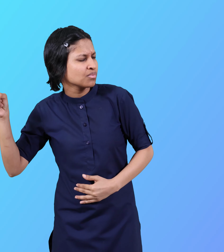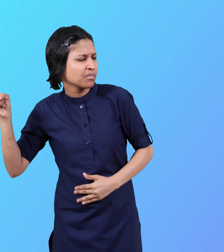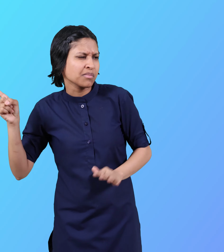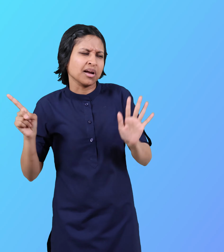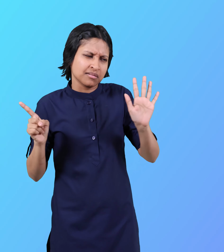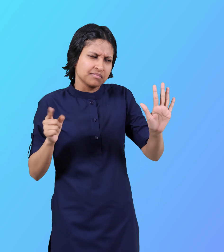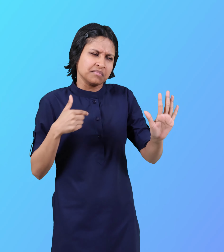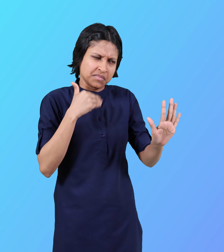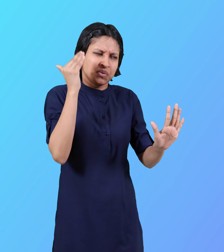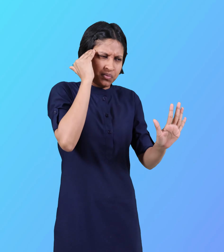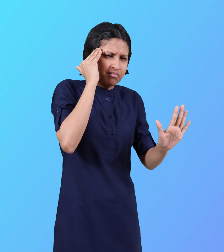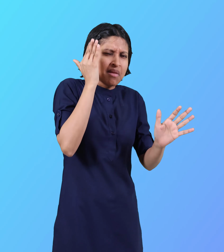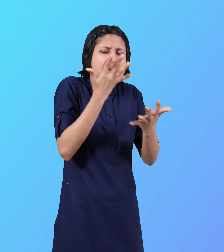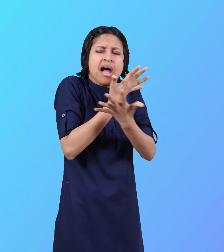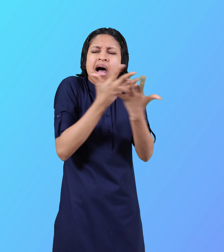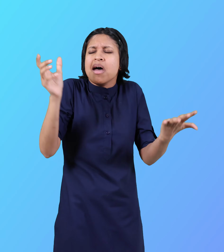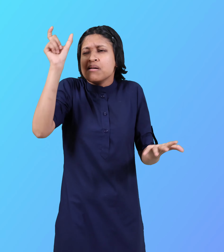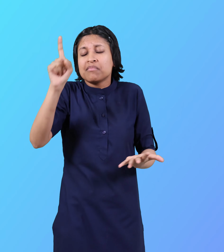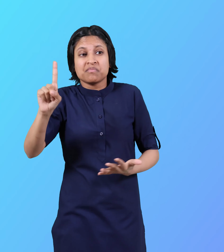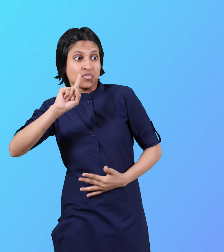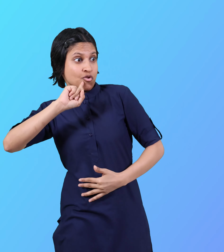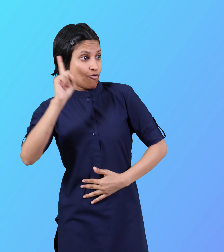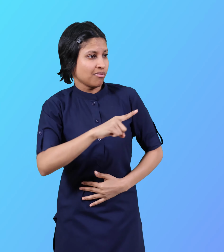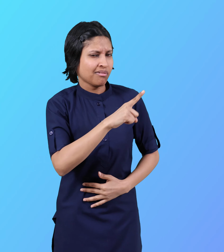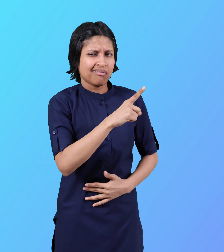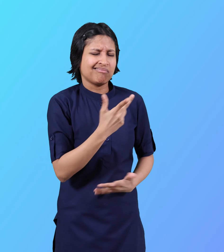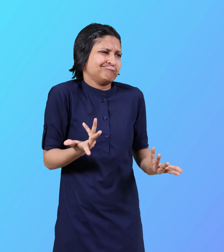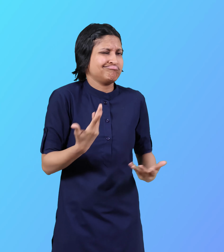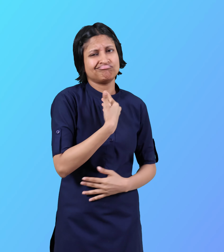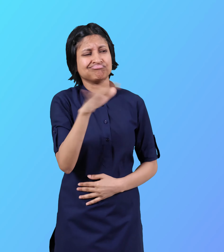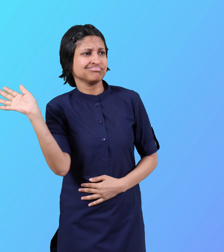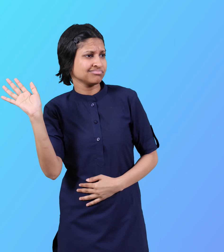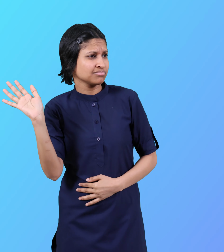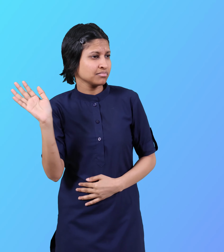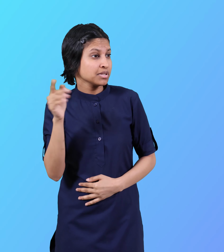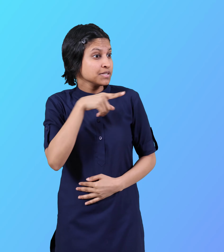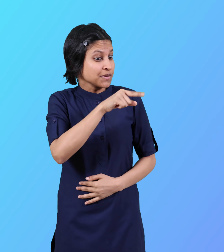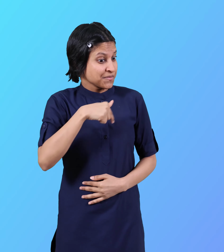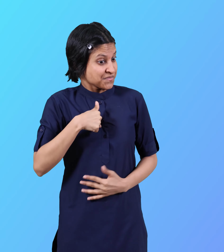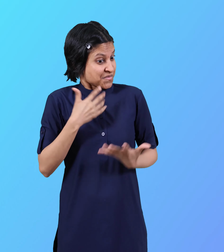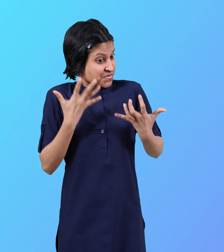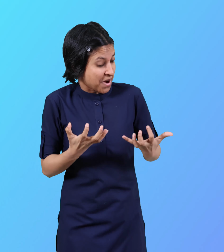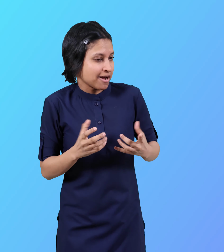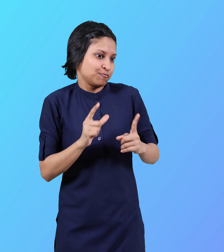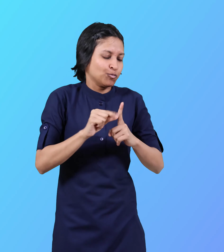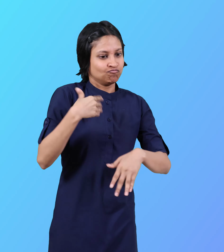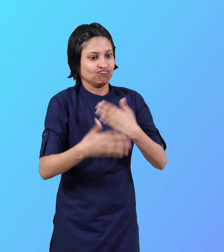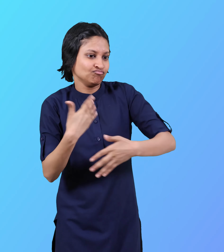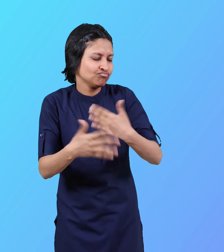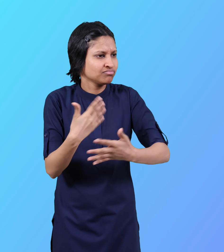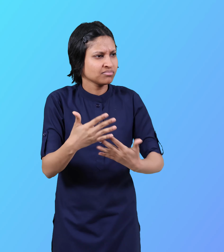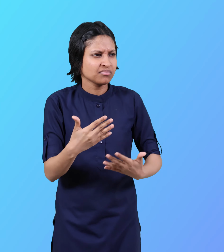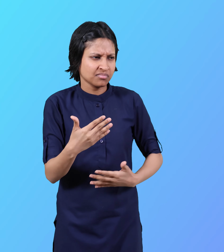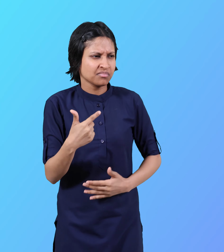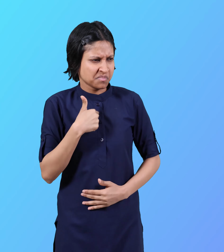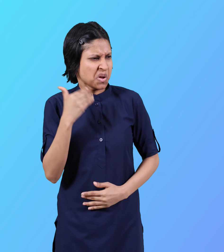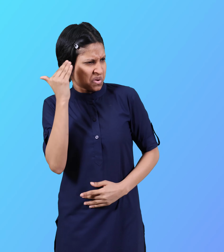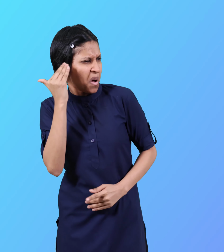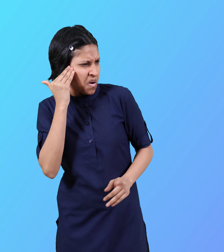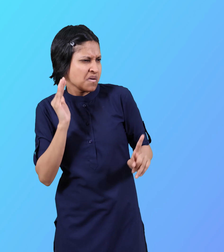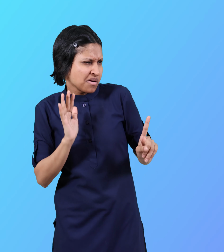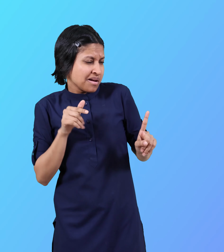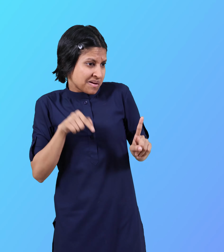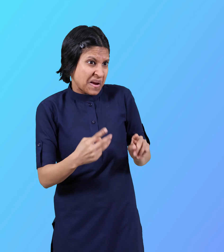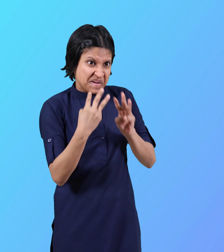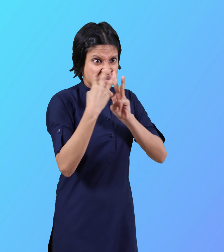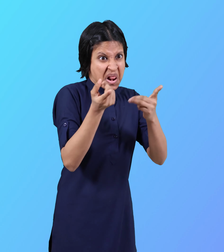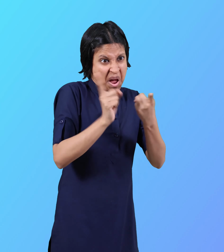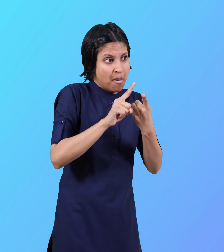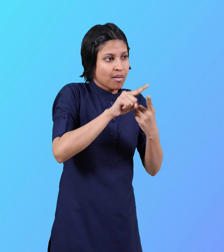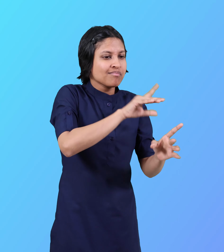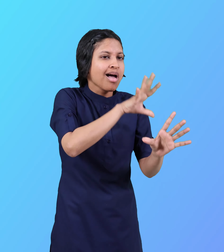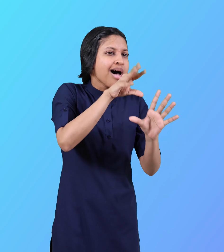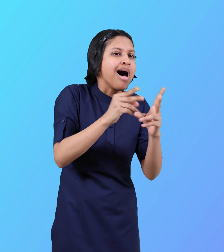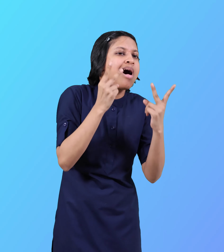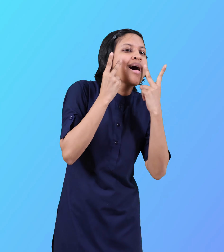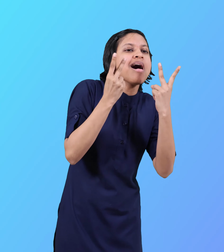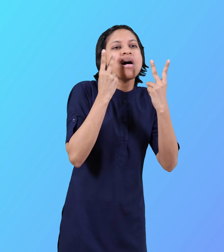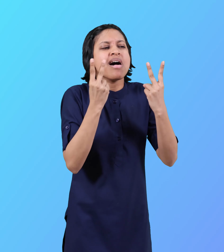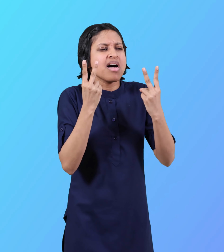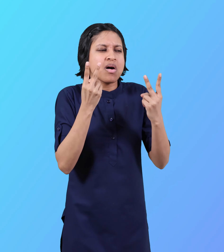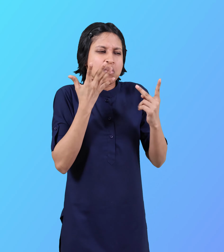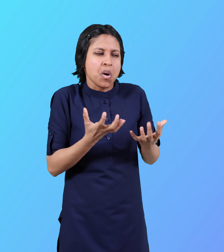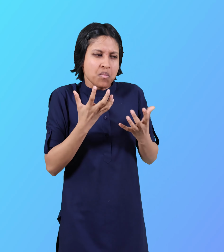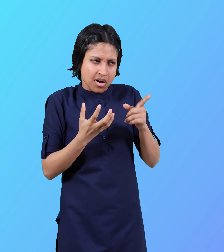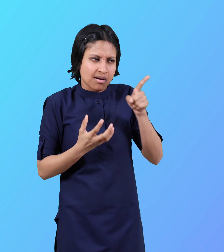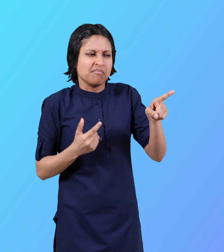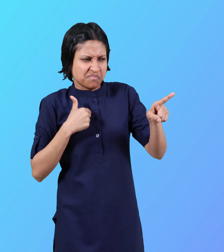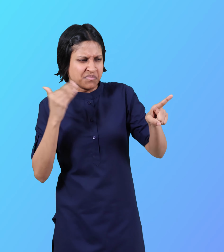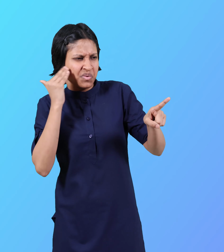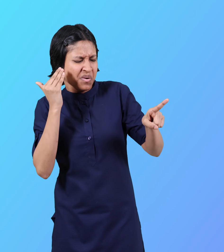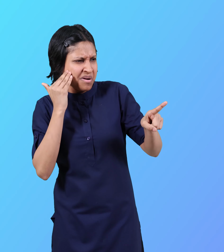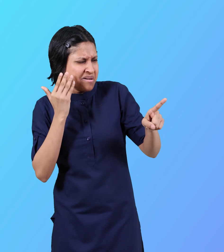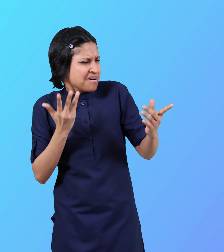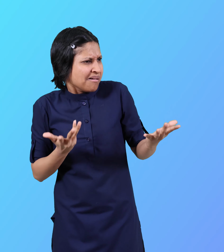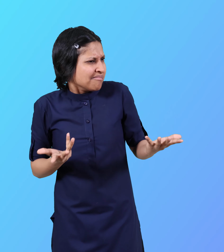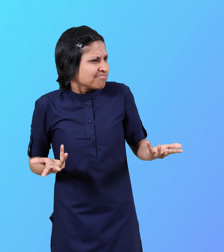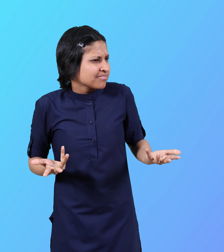But I know you. You always do what you want to do instead of what you are told to do. You just wanted to watch the fighting!”